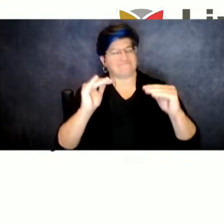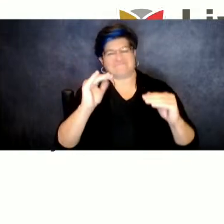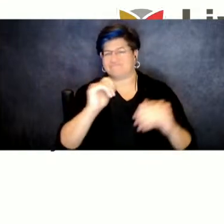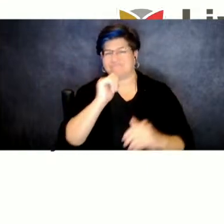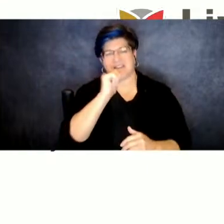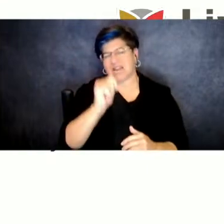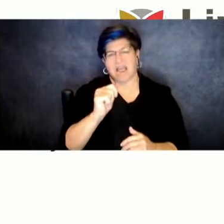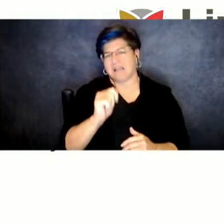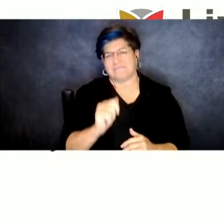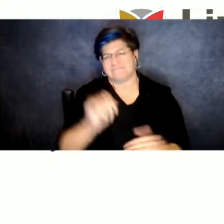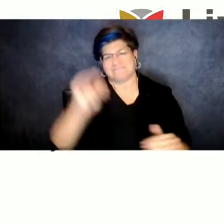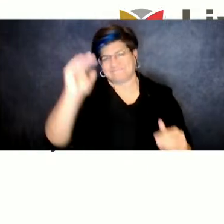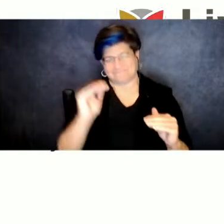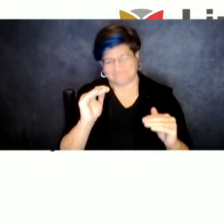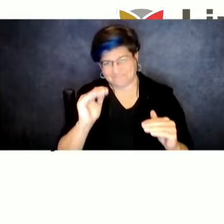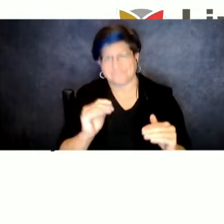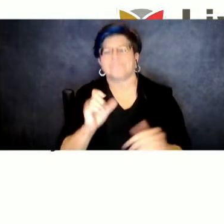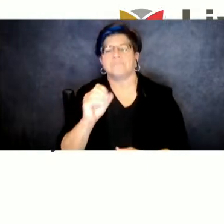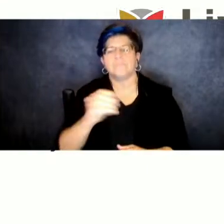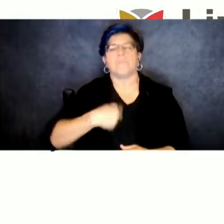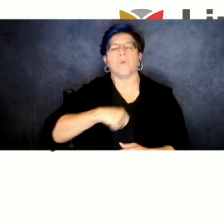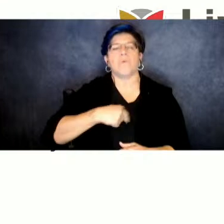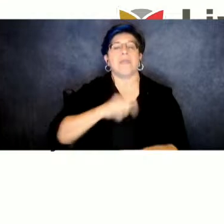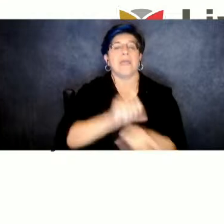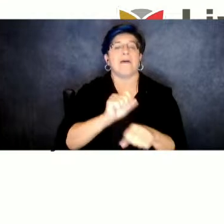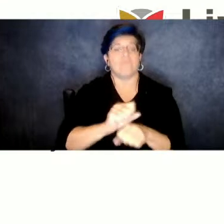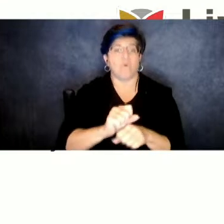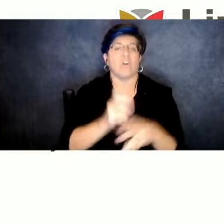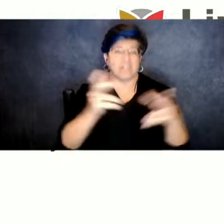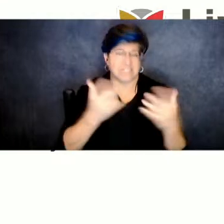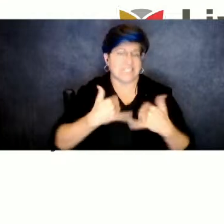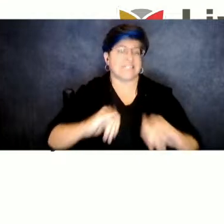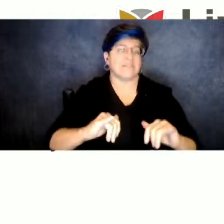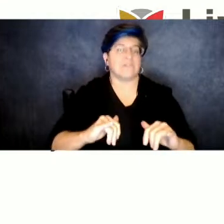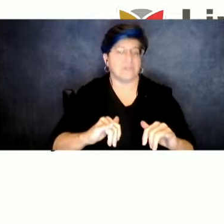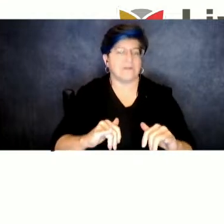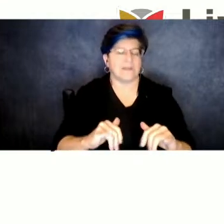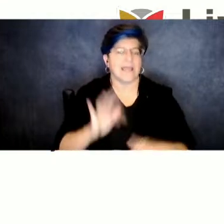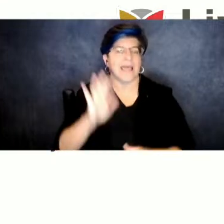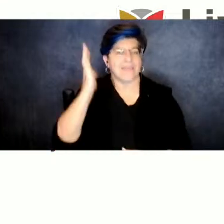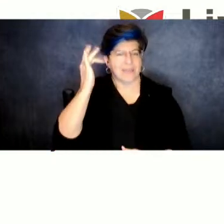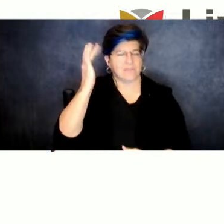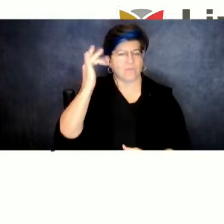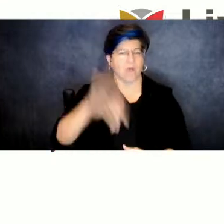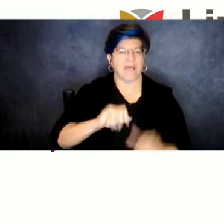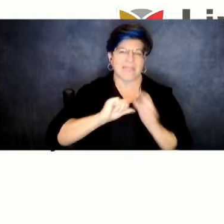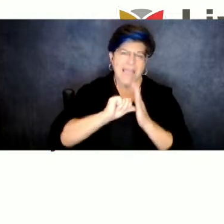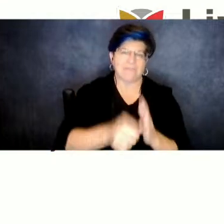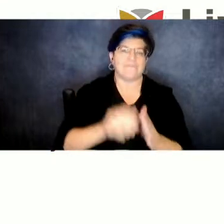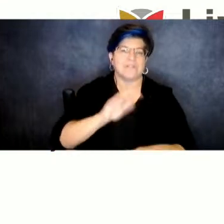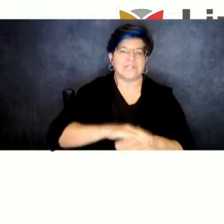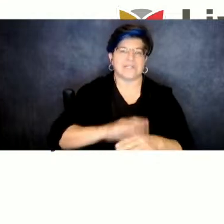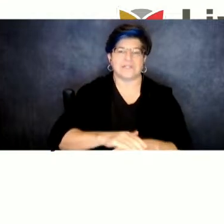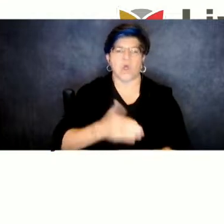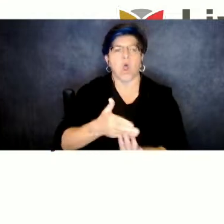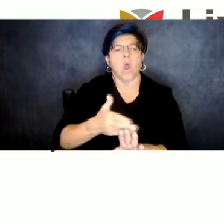YEARS OF DATA, THE GAP IS NOT REALLY GETTING ANY ANY SMALLER